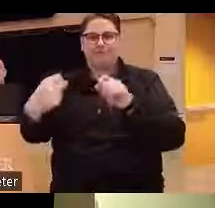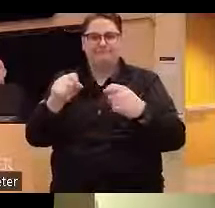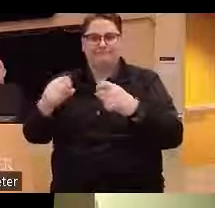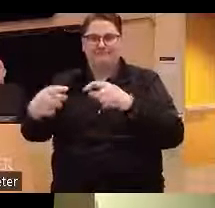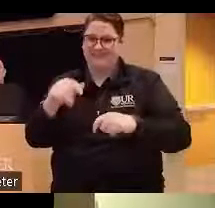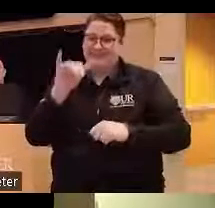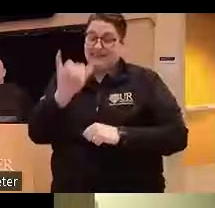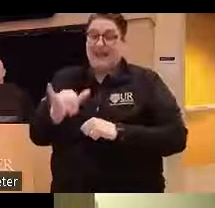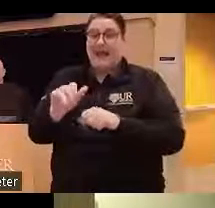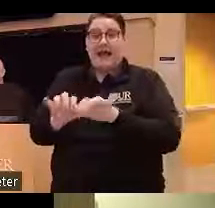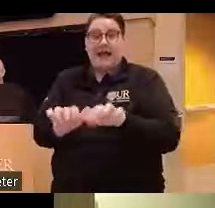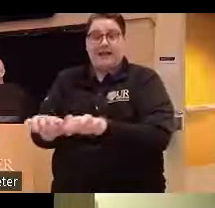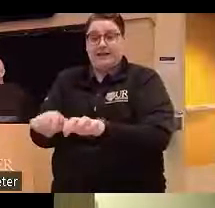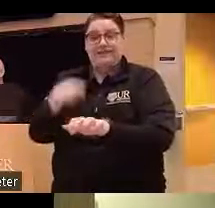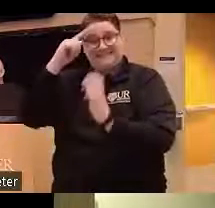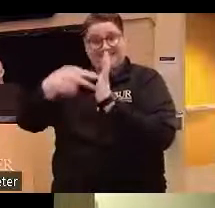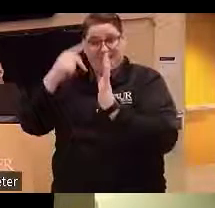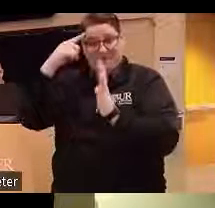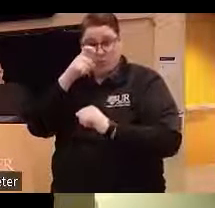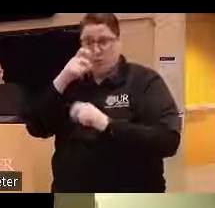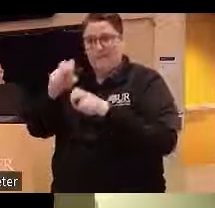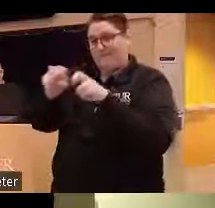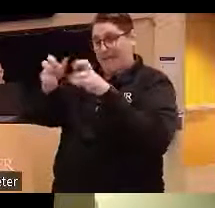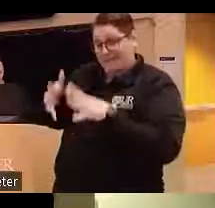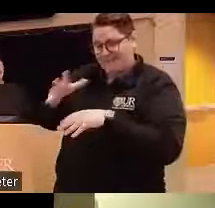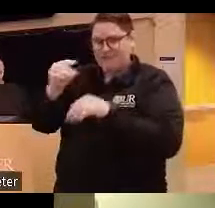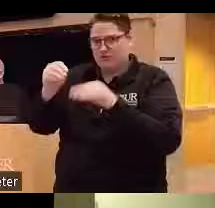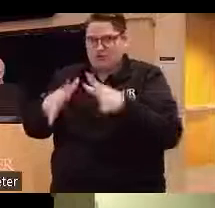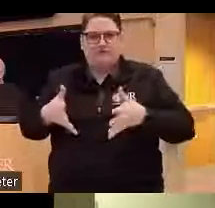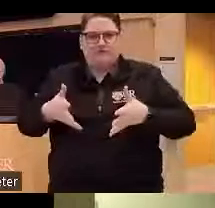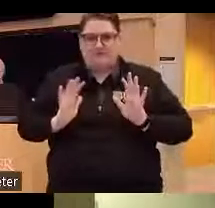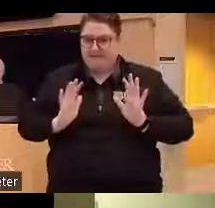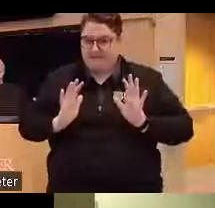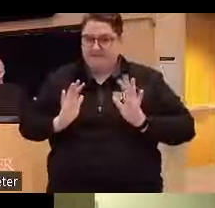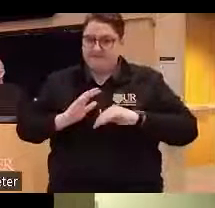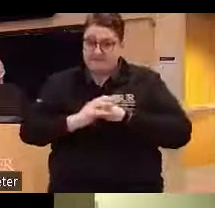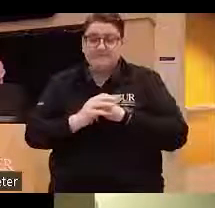reserved for the panelists and the interpreters uh but we hope you have comments or questions and